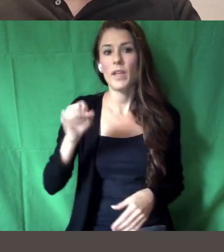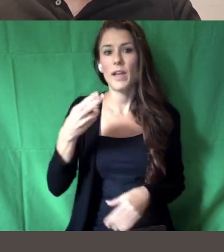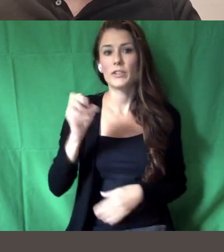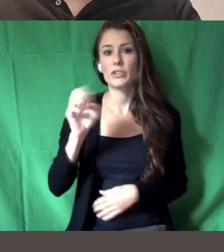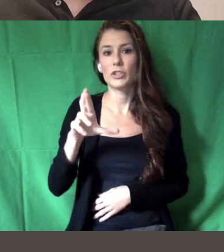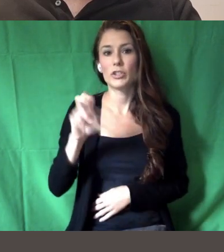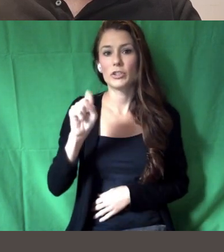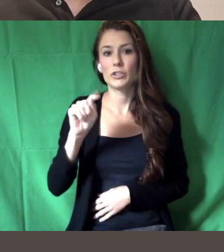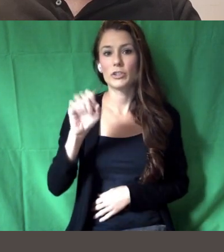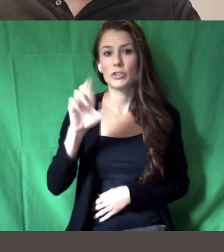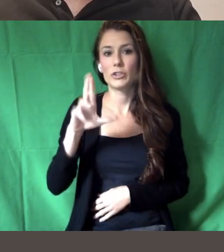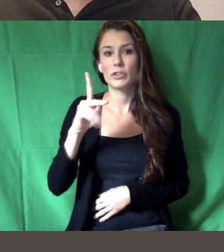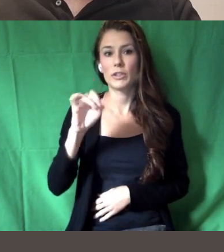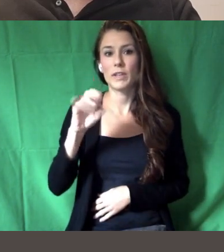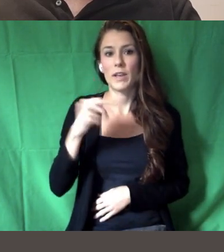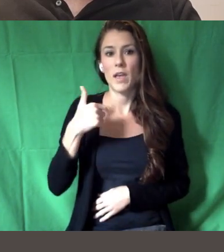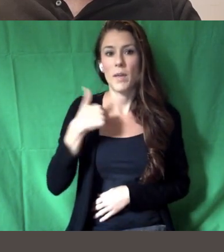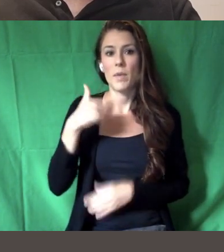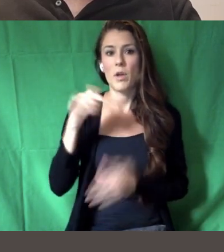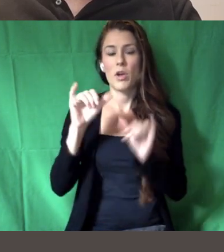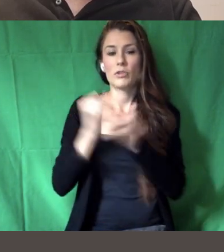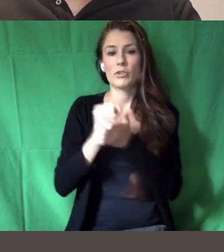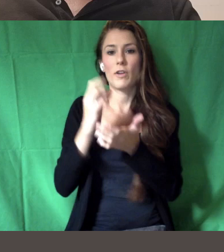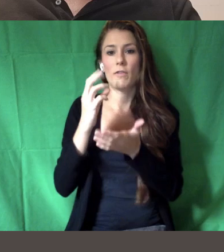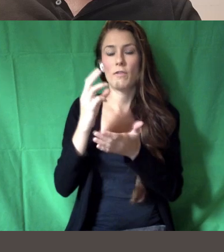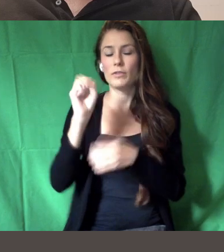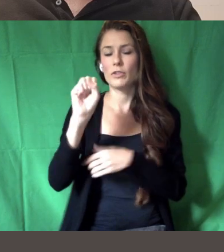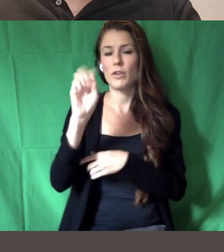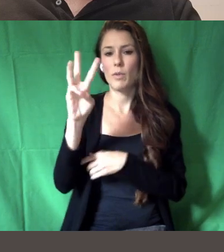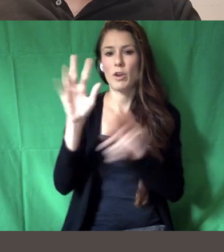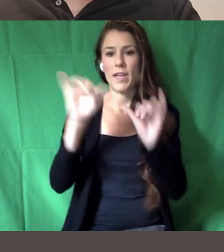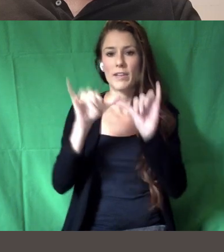Asher Sterkin. I am a software engineer for many years. If you are interested in more details,